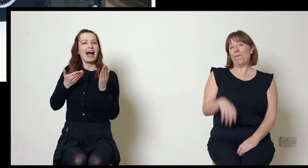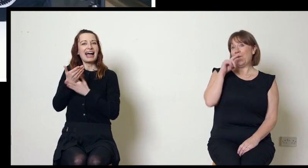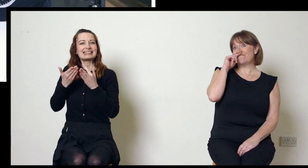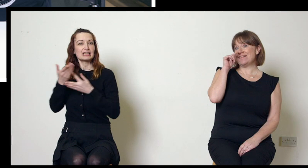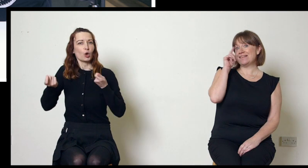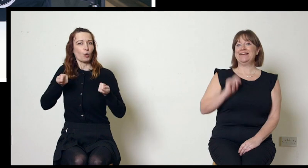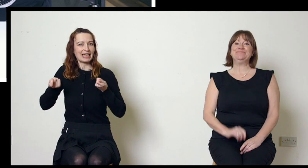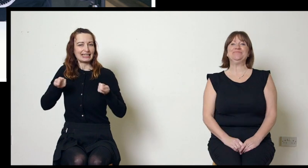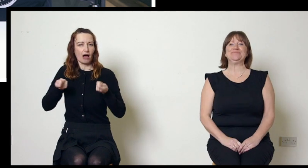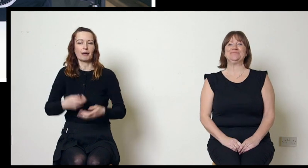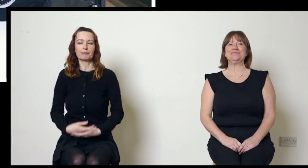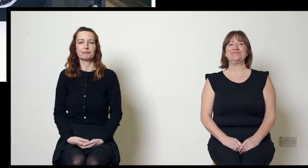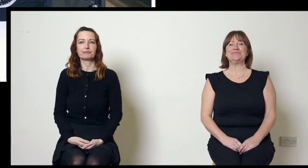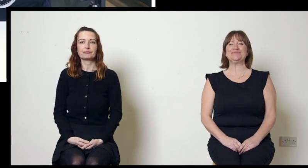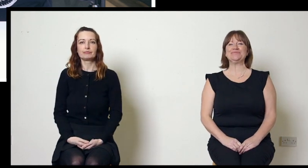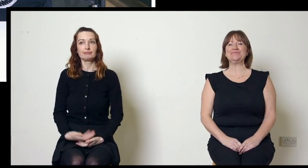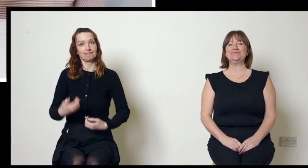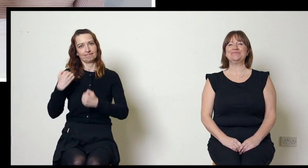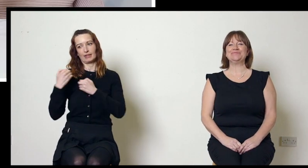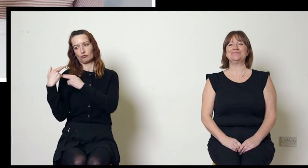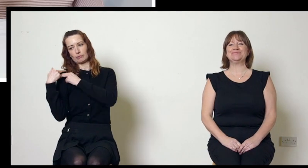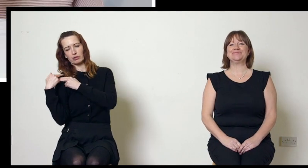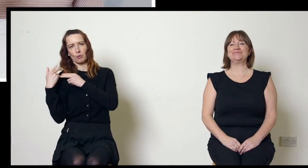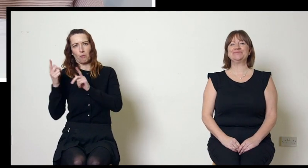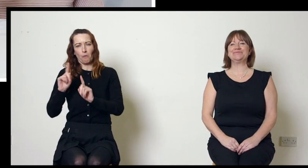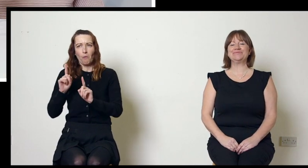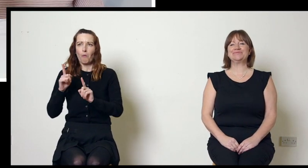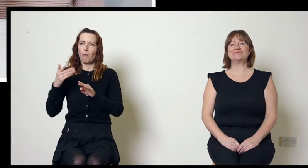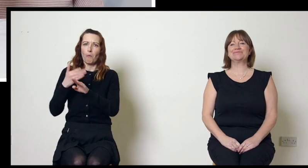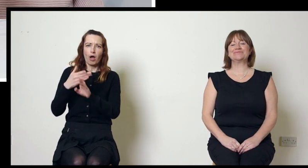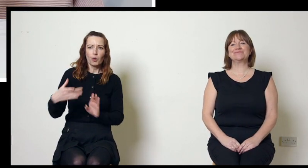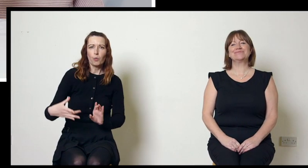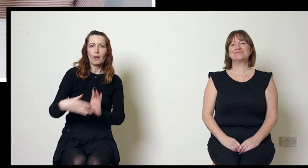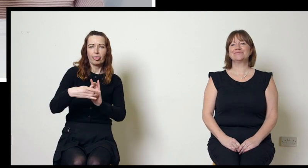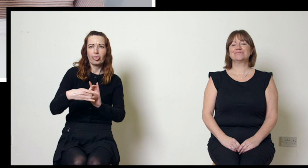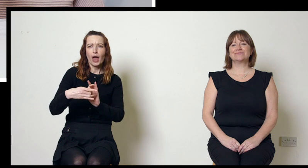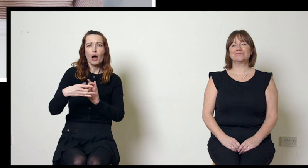Right. And so it's my responsibility to work with productions and organisations